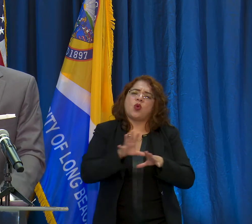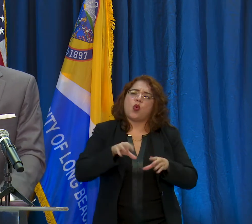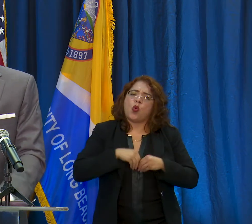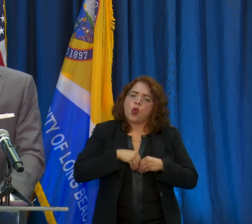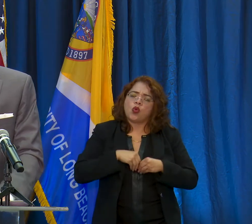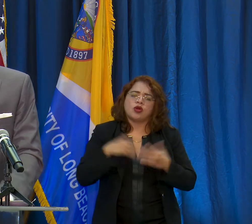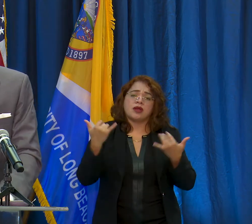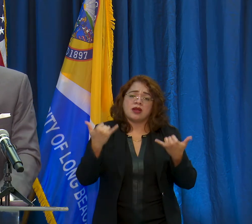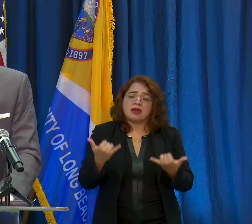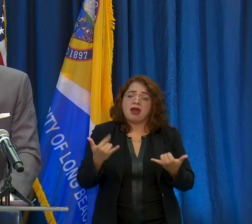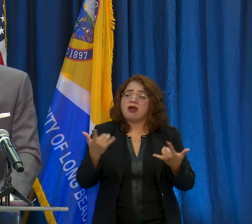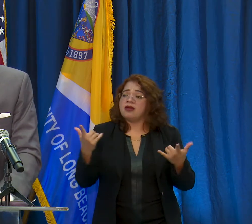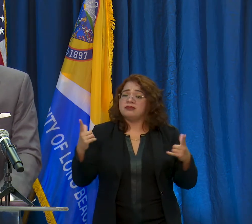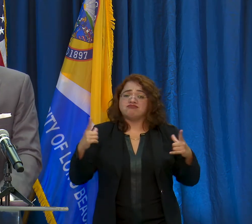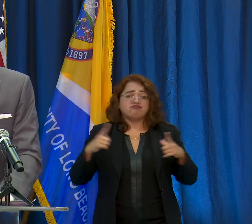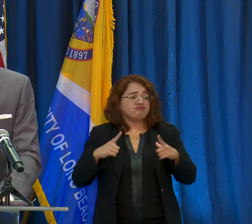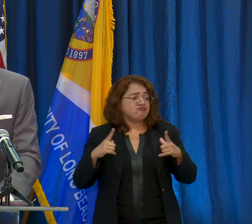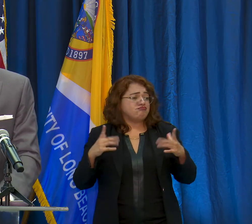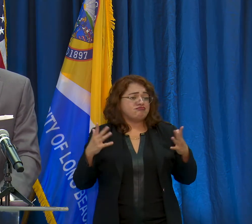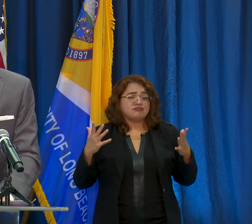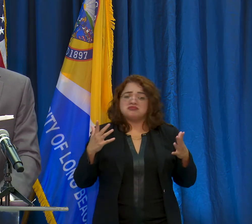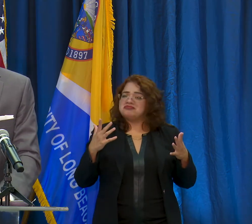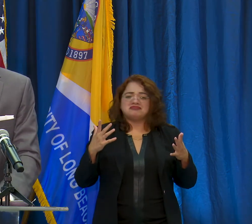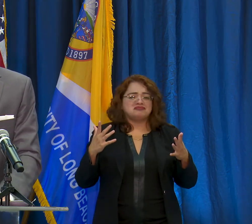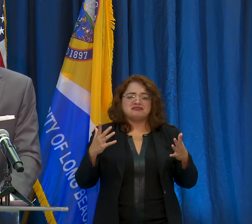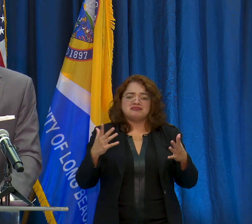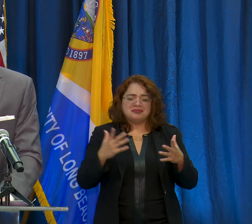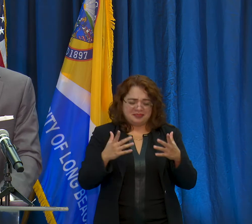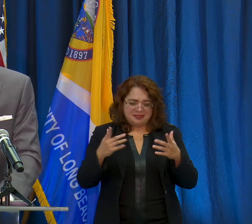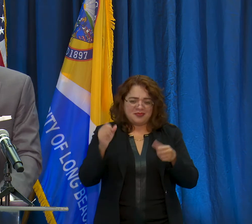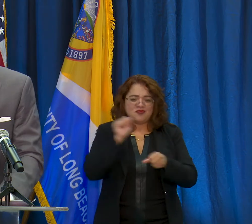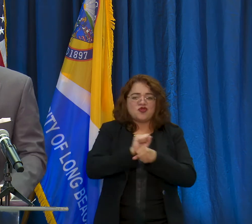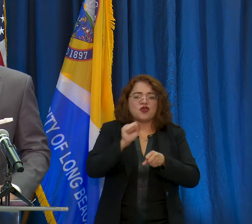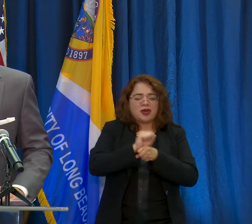dedicated their time to helping small businesses navigate